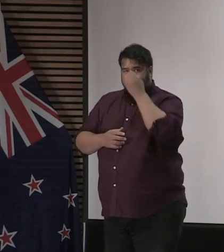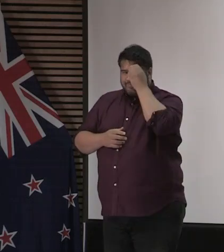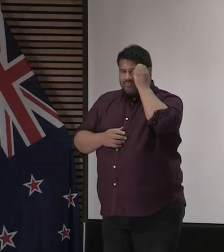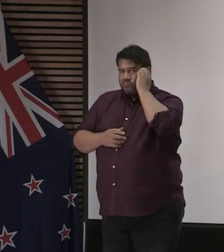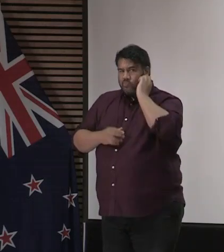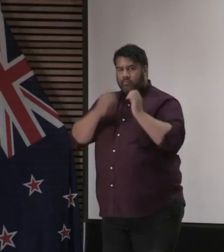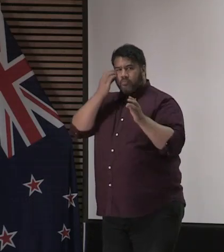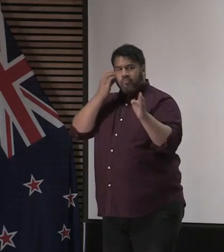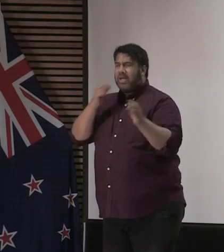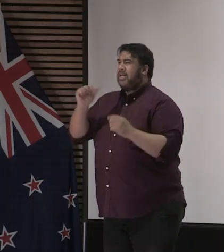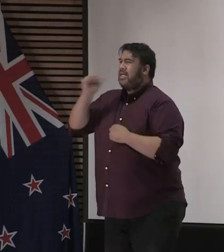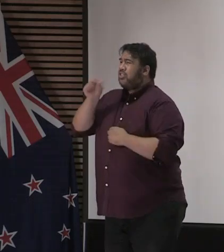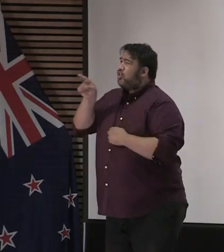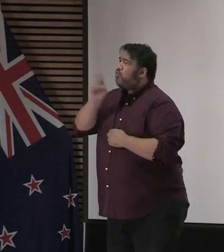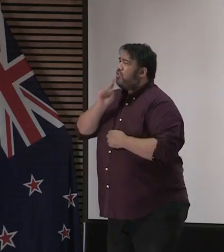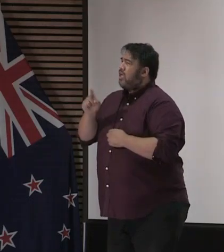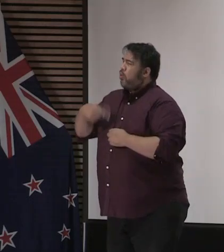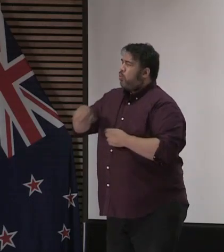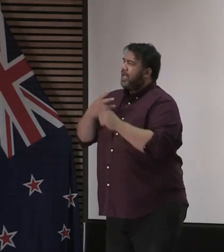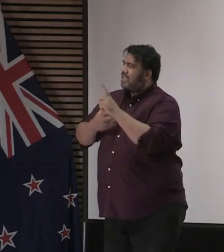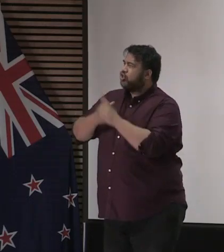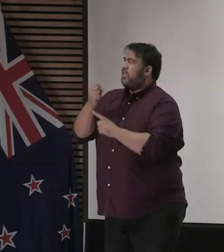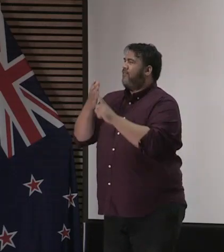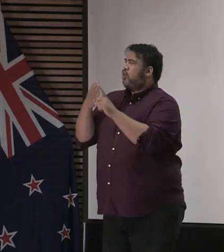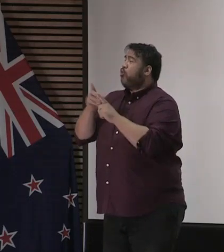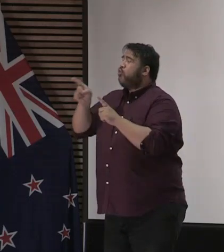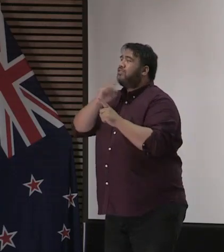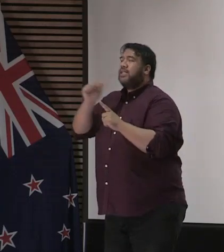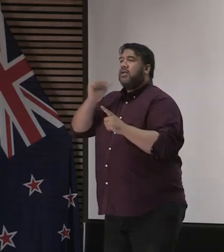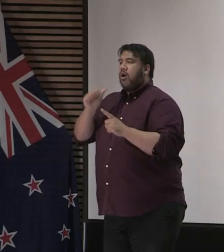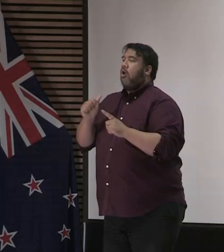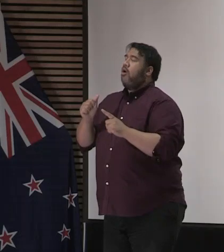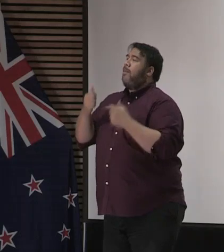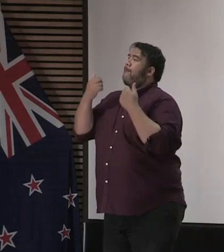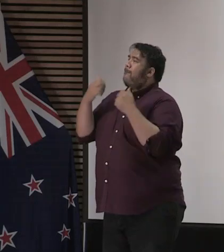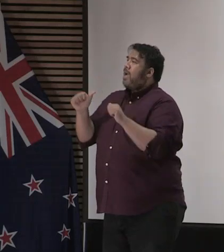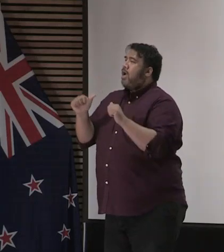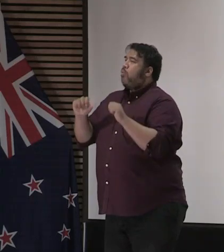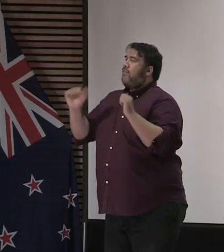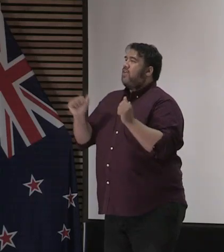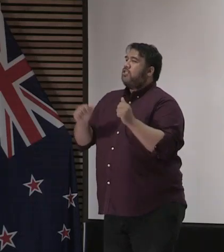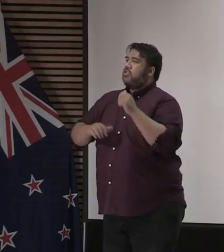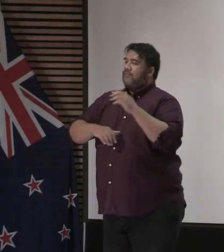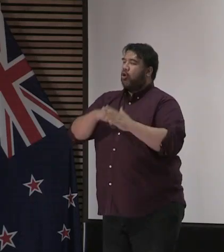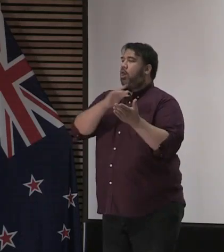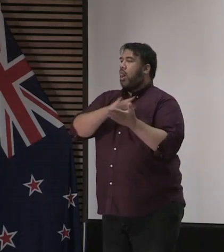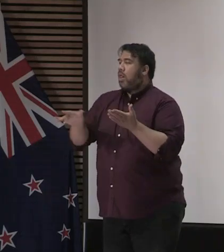Thank you. I'm happy to take questions. Did you mistake yesterday when you said that we had